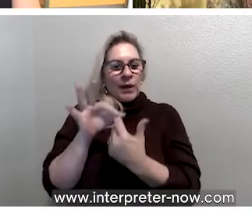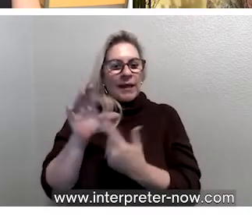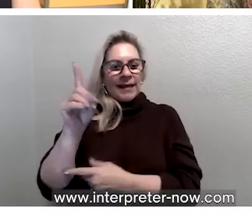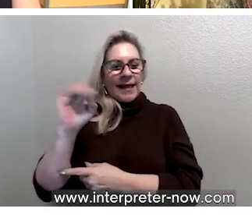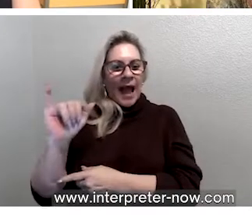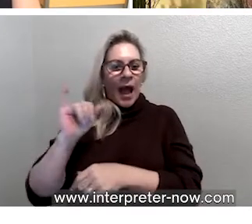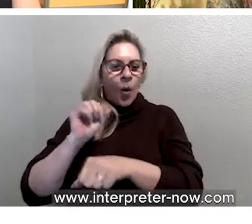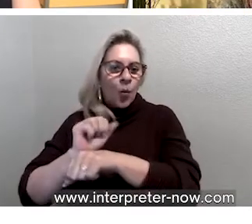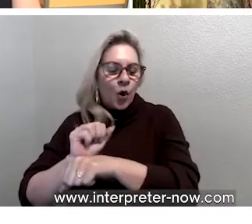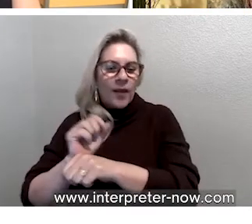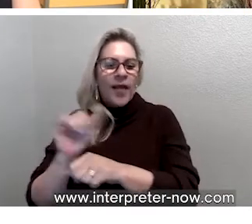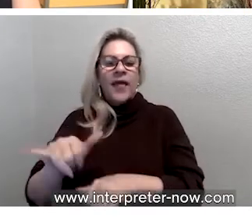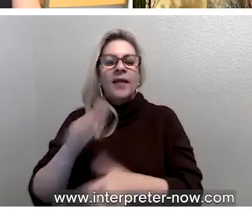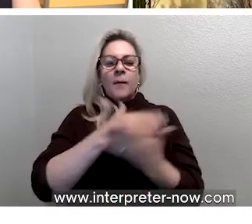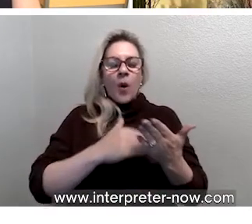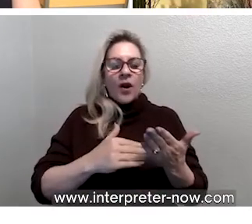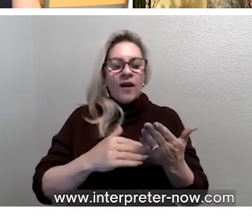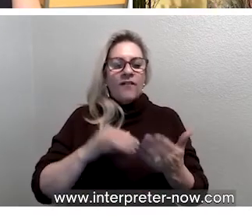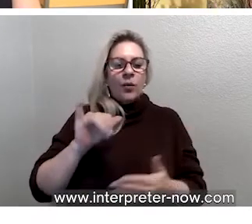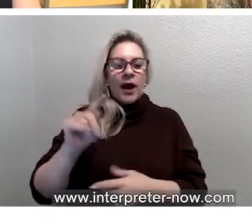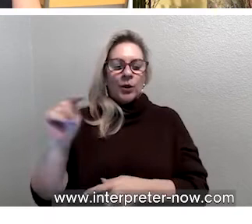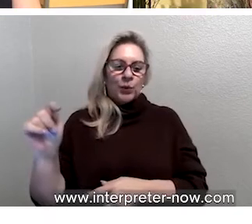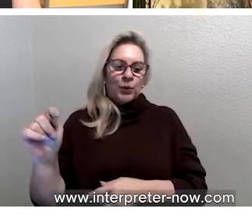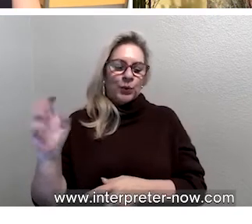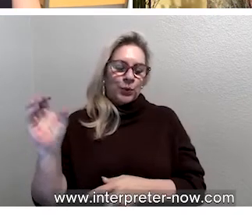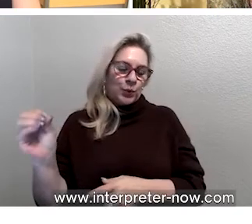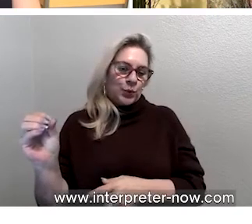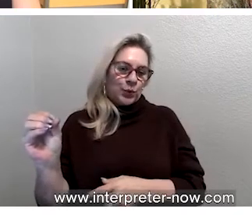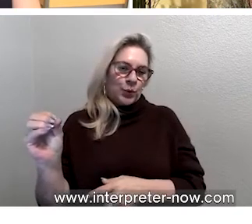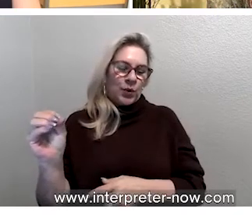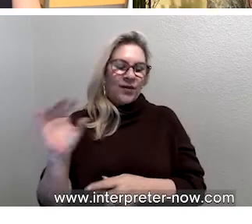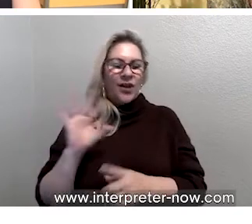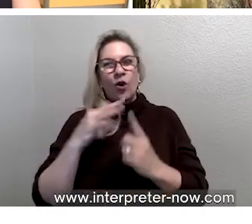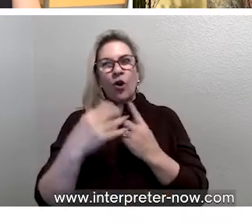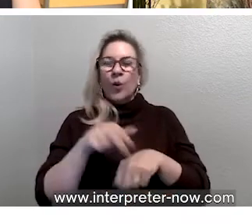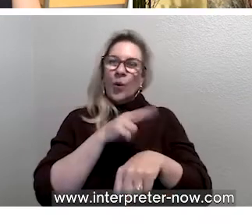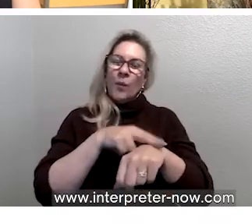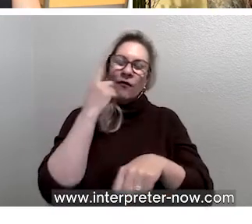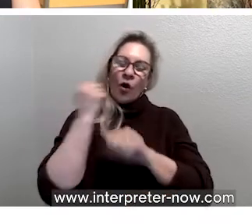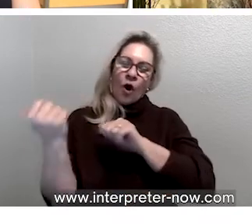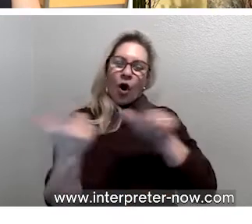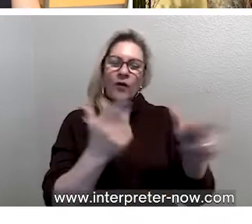Part of White supremacy, culture, and norms is for all of us, no matter what our identities,